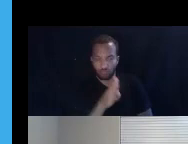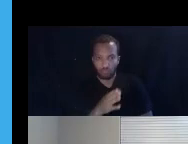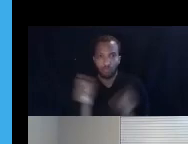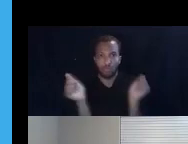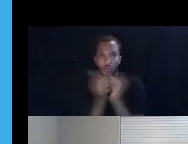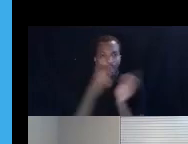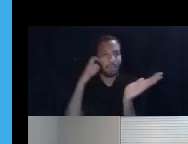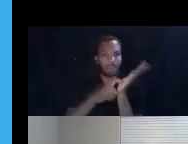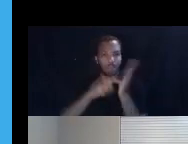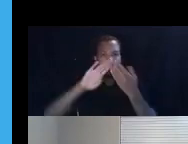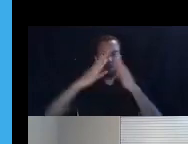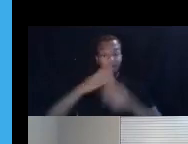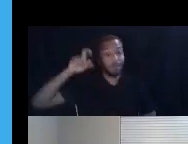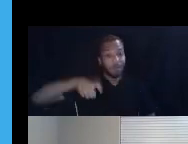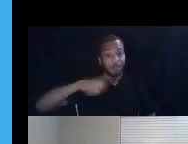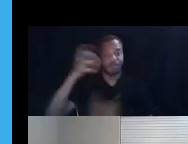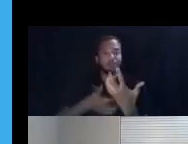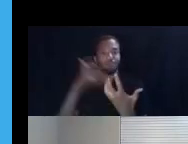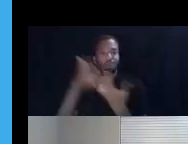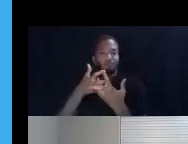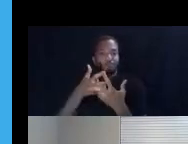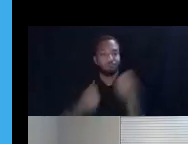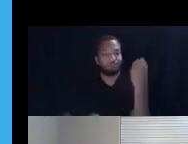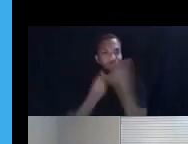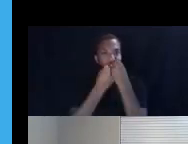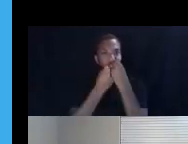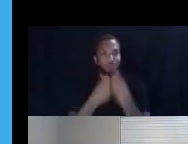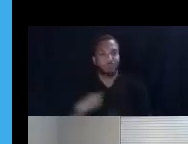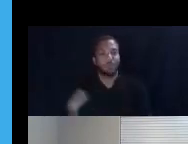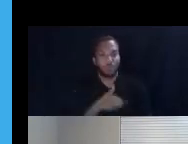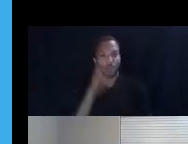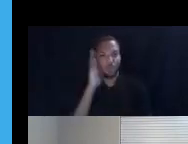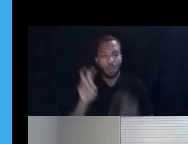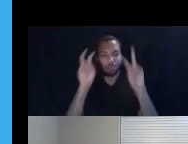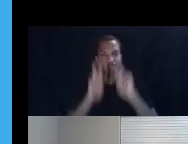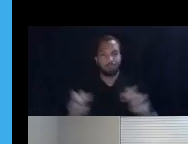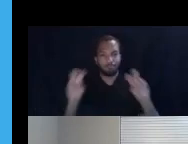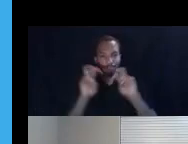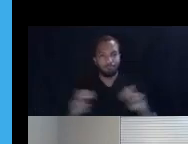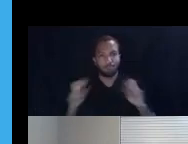Organizations perform community health needs assessments, or CHNAs to identify the needs of a community,